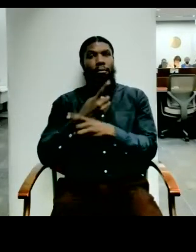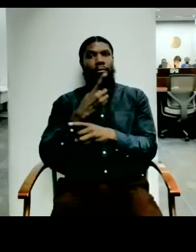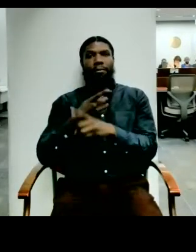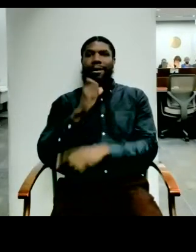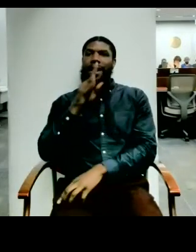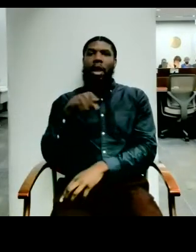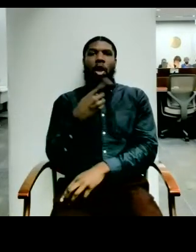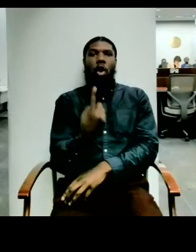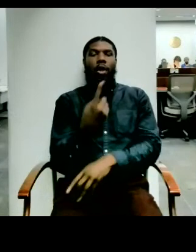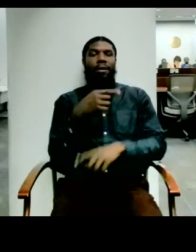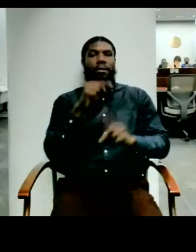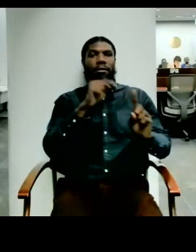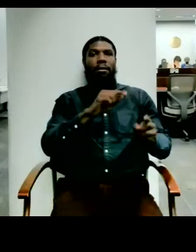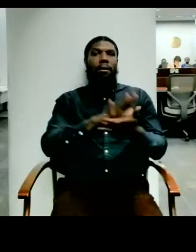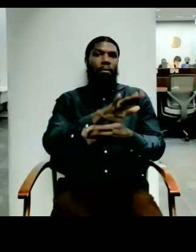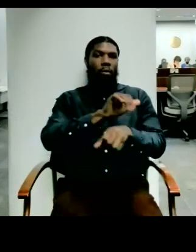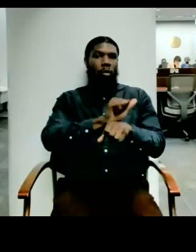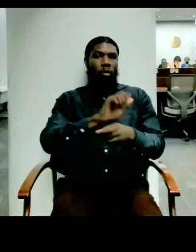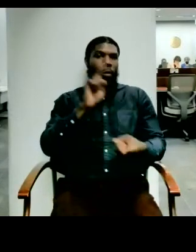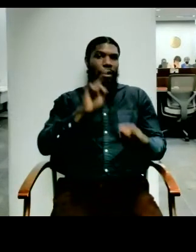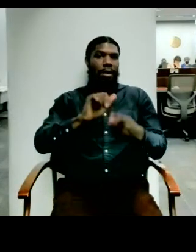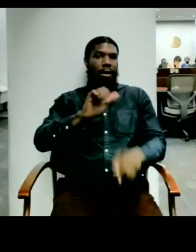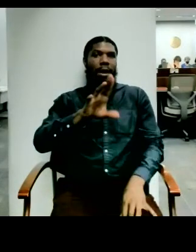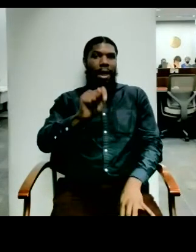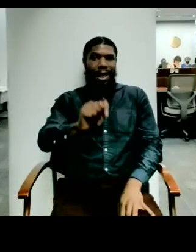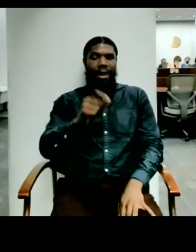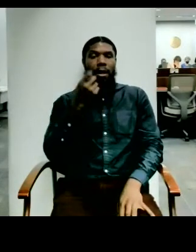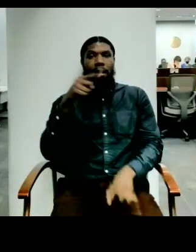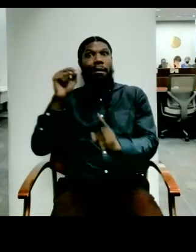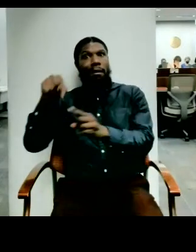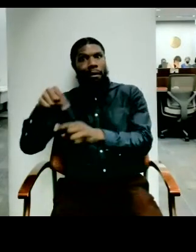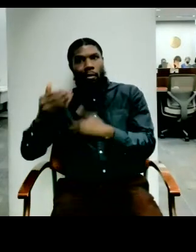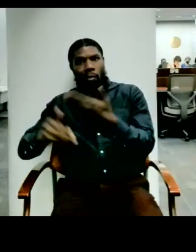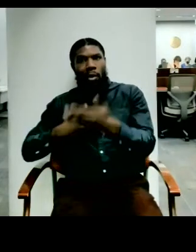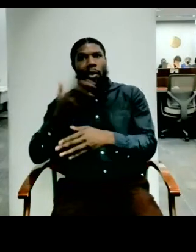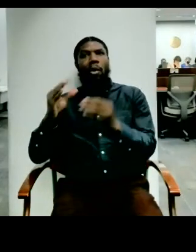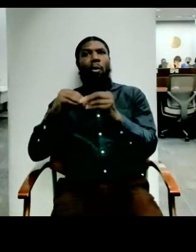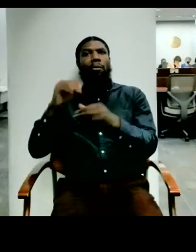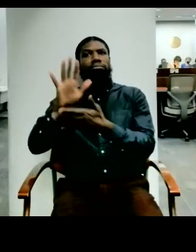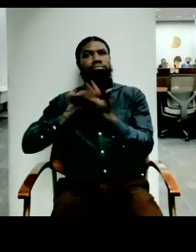rulemaking is much more robust. We have a lot of procedural Act expertise within your agency,